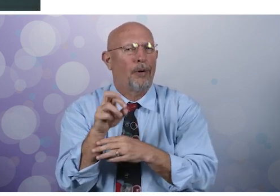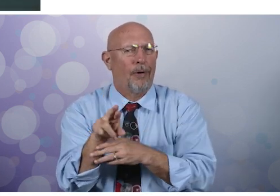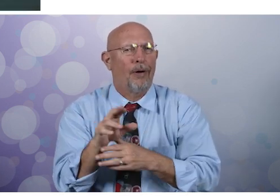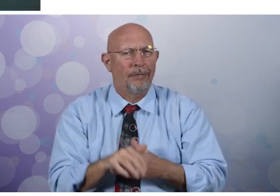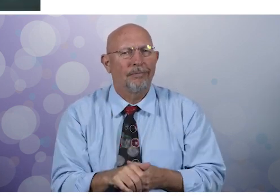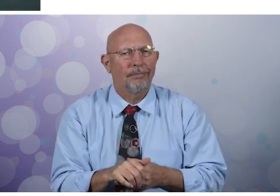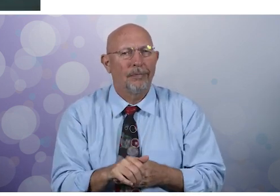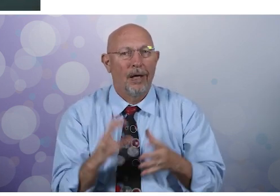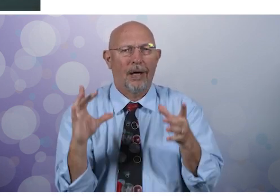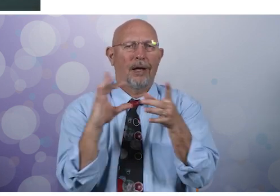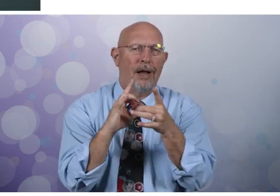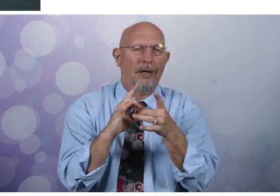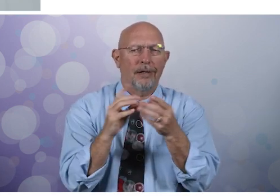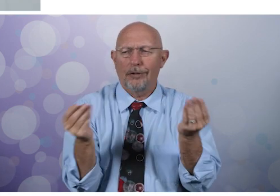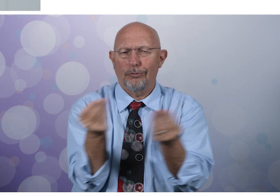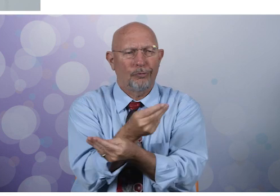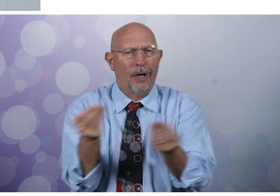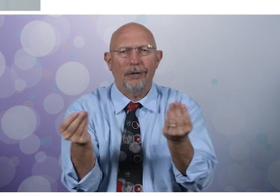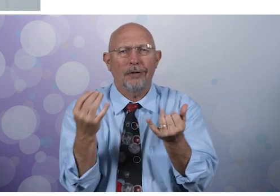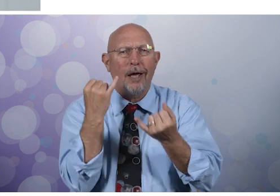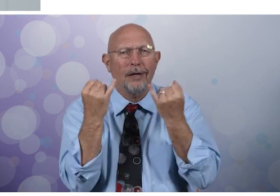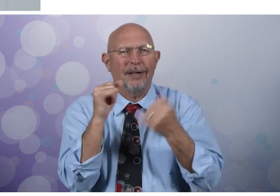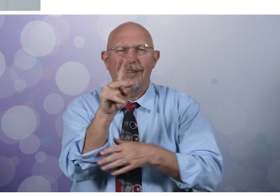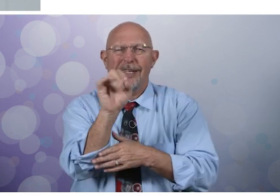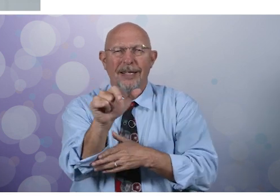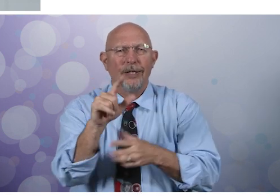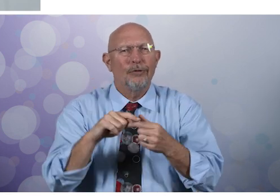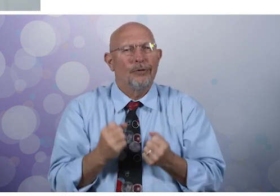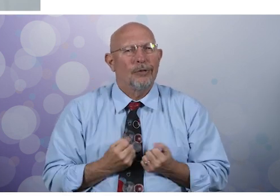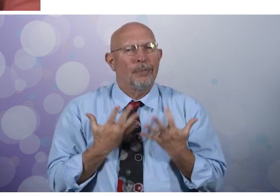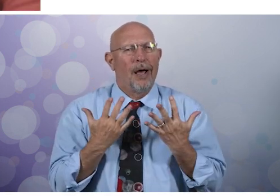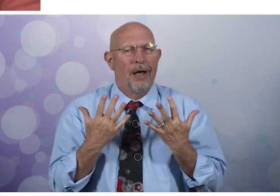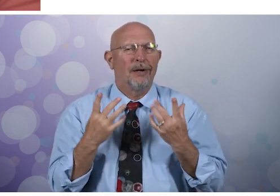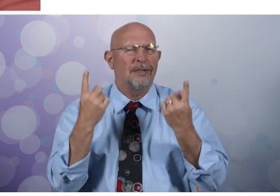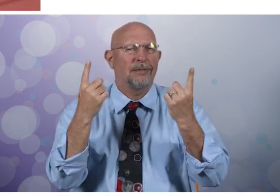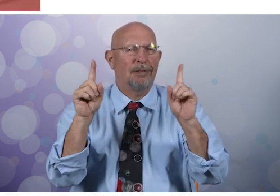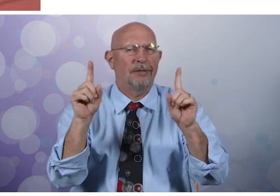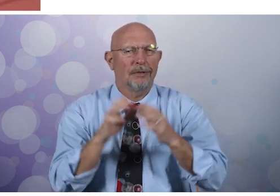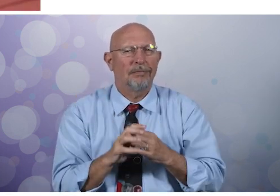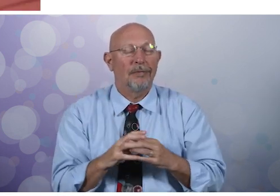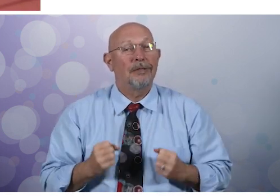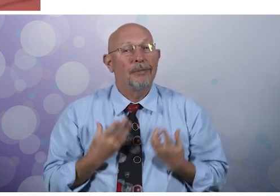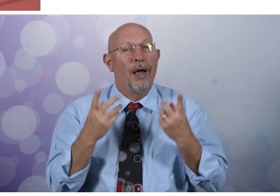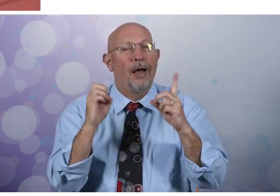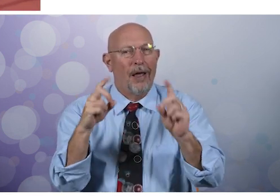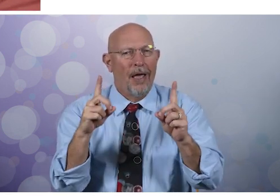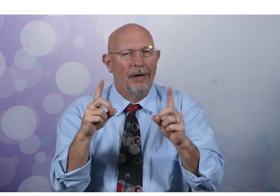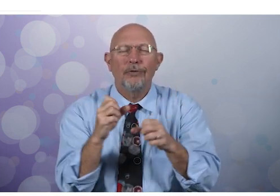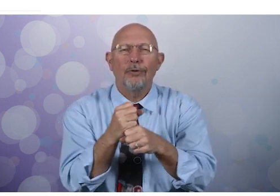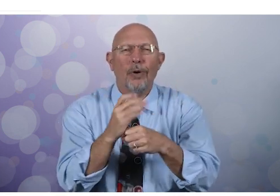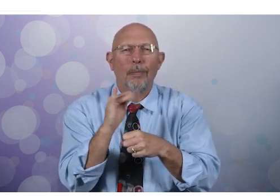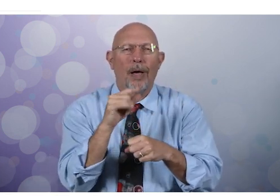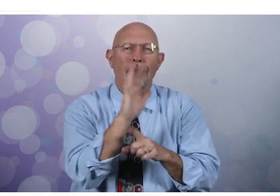Connecting and exchanging ideas is key to inspiring success. InspirED was created by the Ohio Department